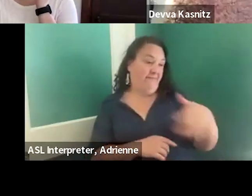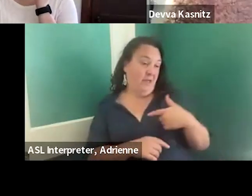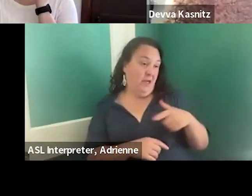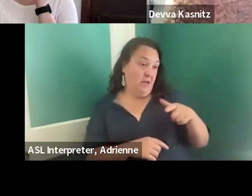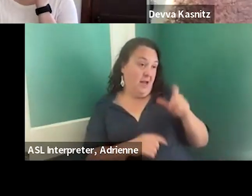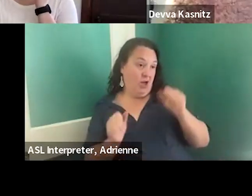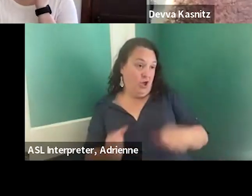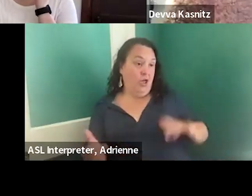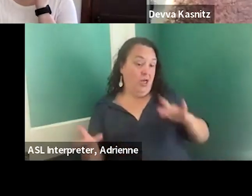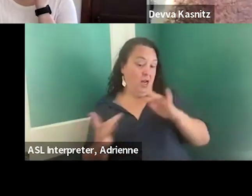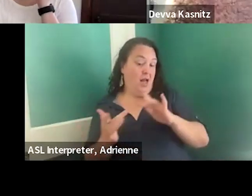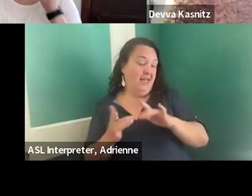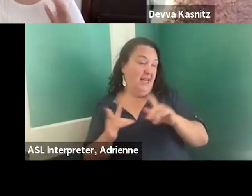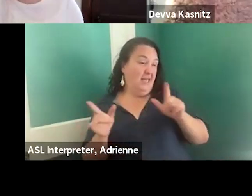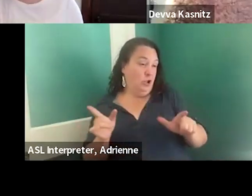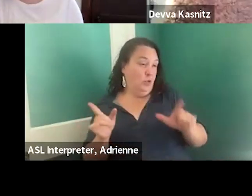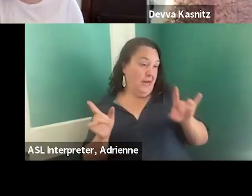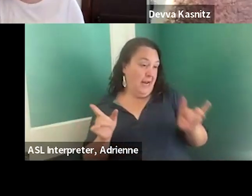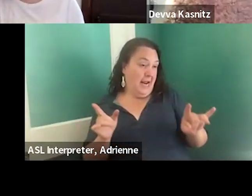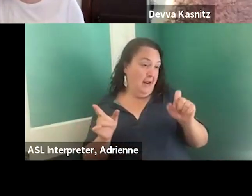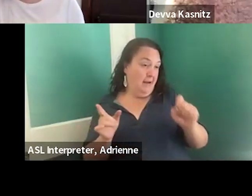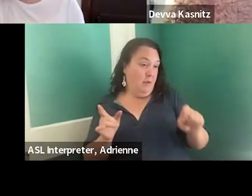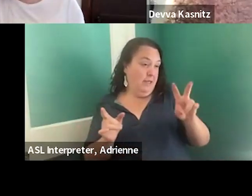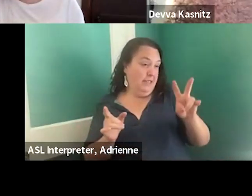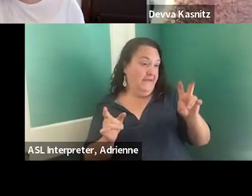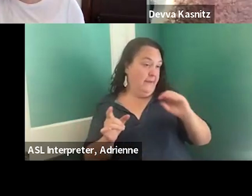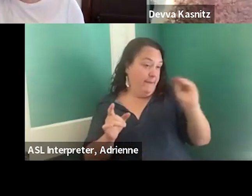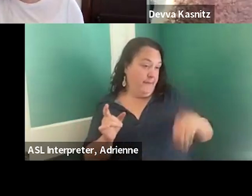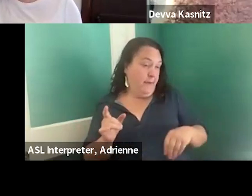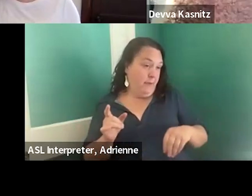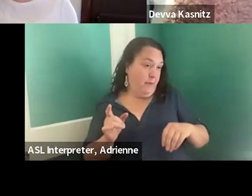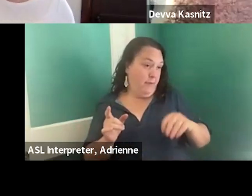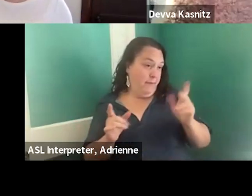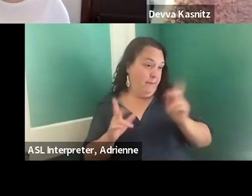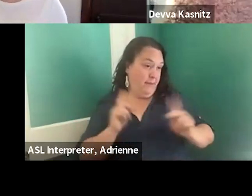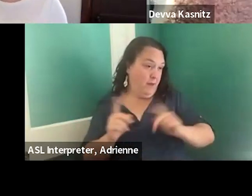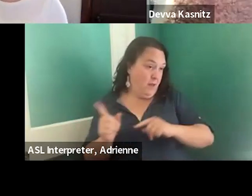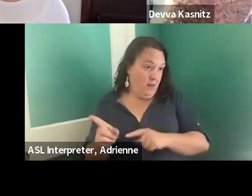an additional 28.7% of a market, they would be all over that.